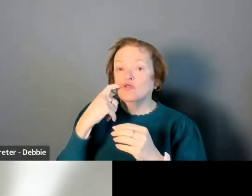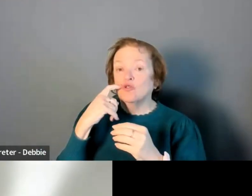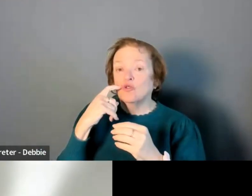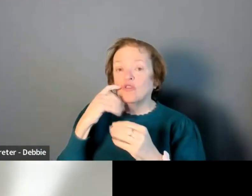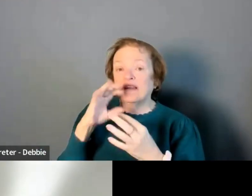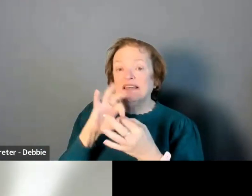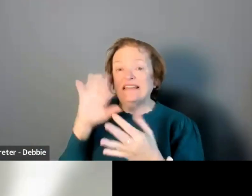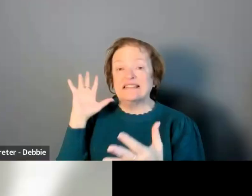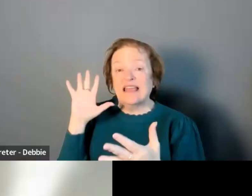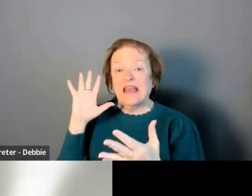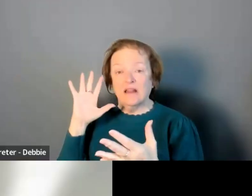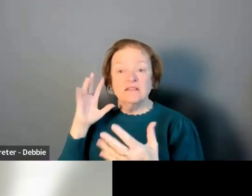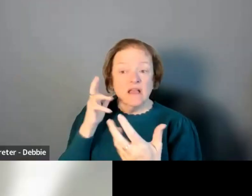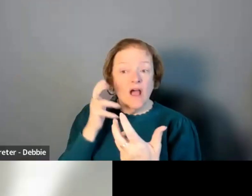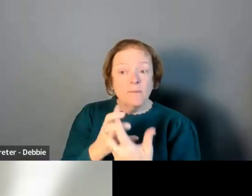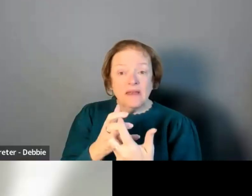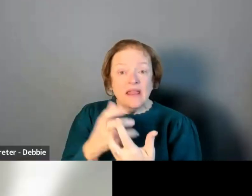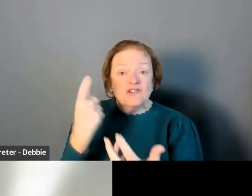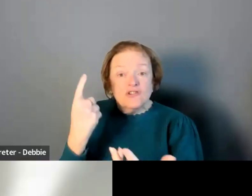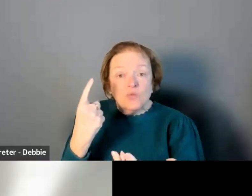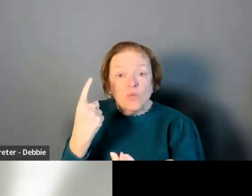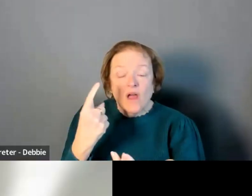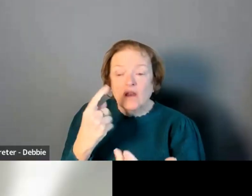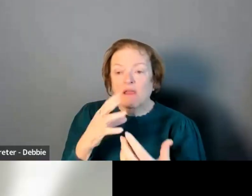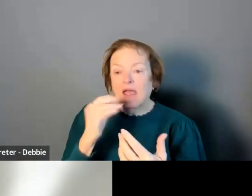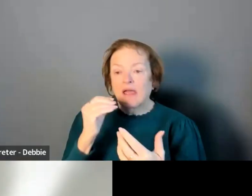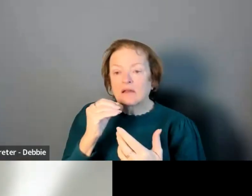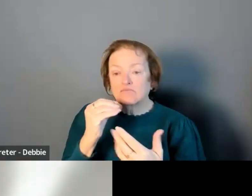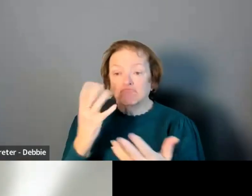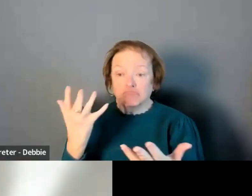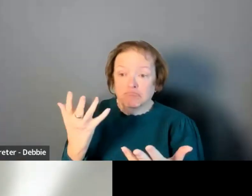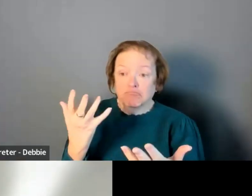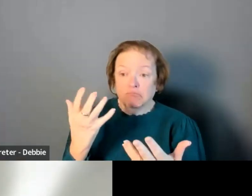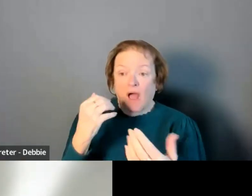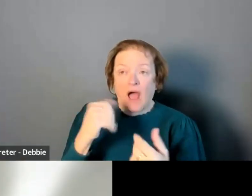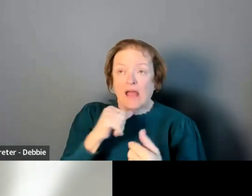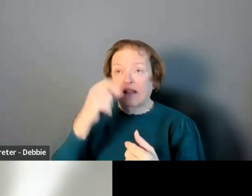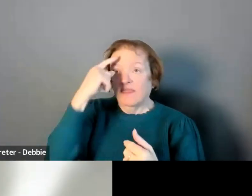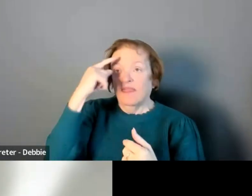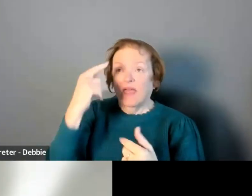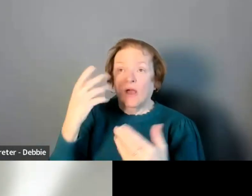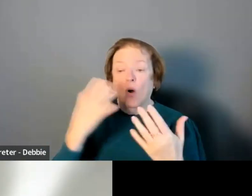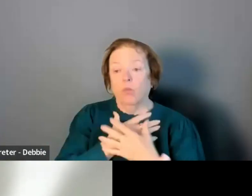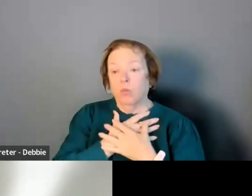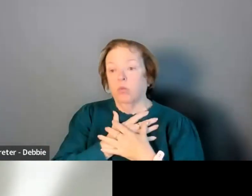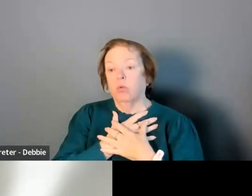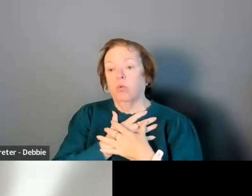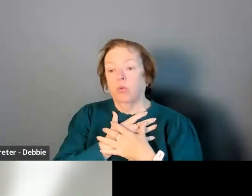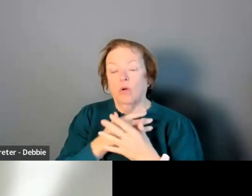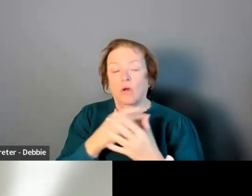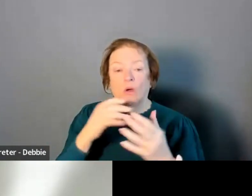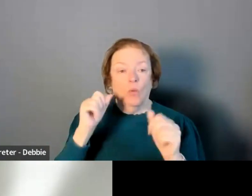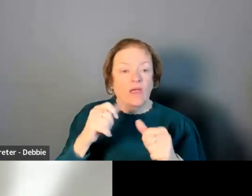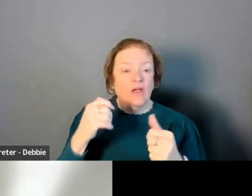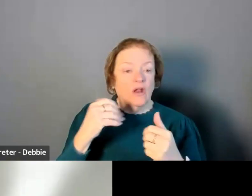manual of being able to connect Bluetooth hearing aids that I did not even think, like. Oh my goodness, that could we could have disconnectivity happening.